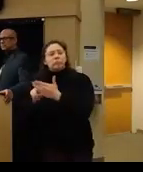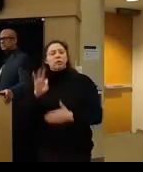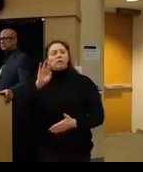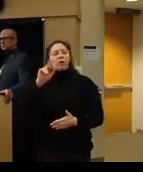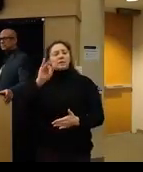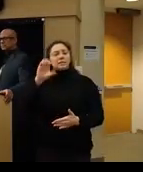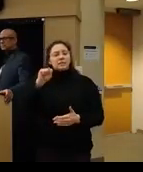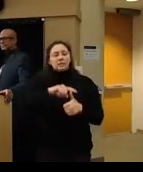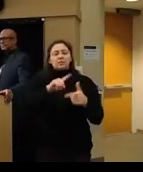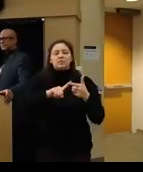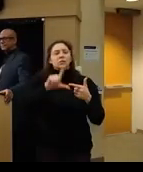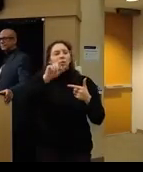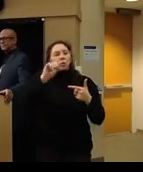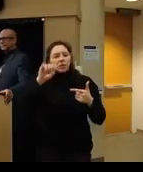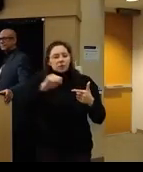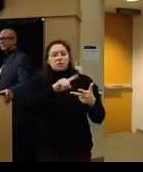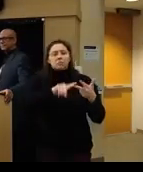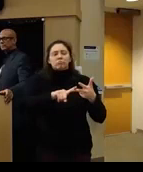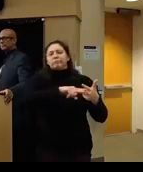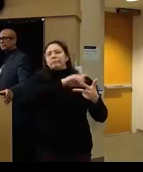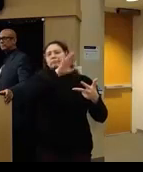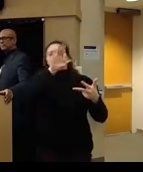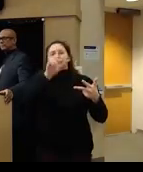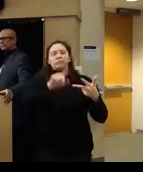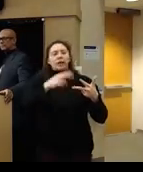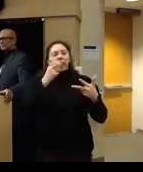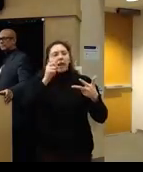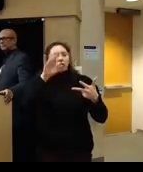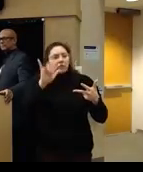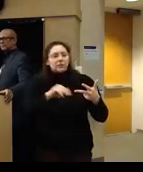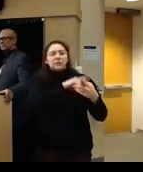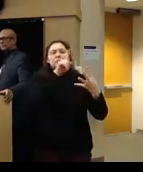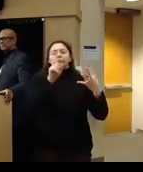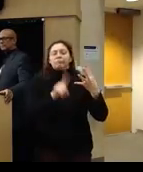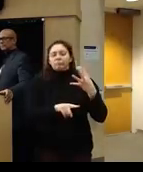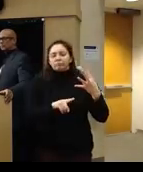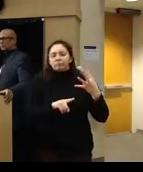can look at Lewis Turman you could look at Henry Herbert Goddard you can look at James